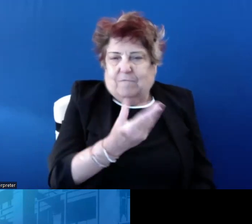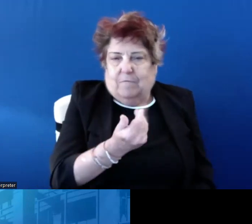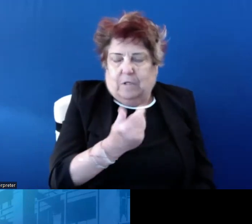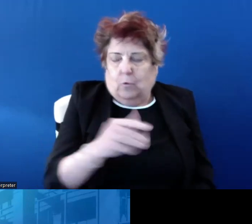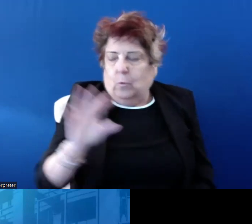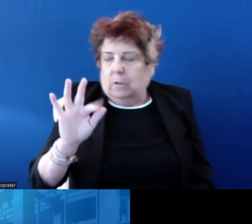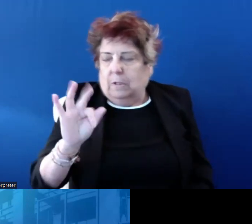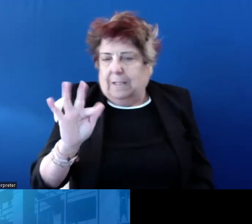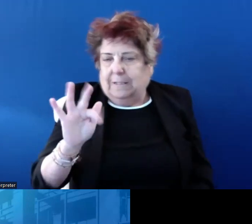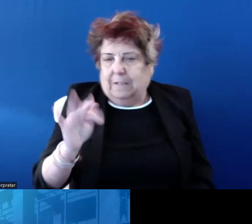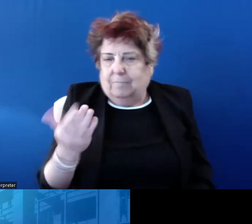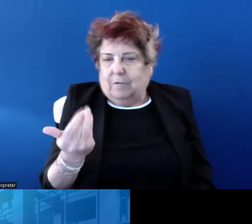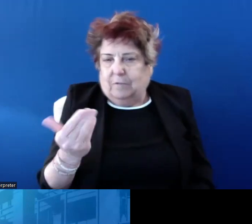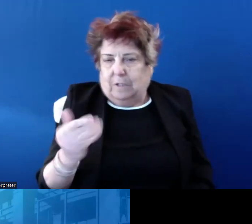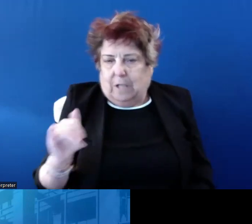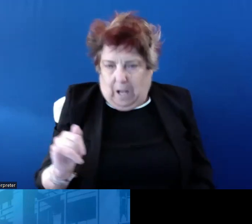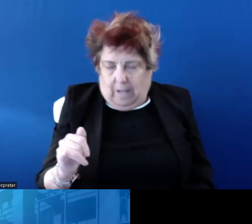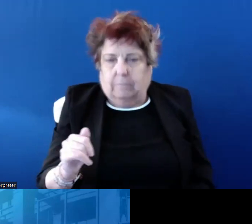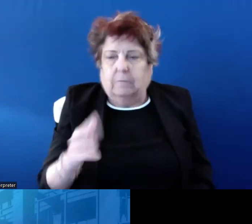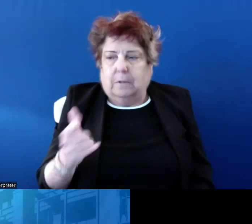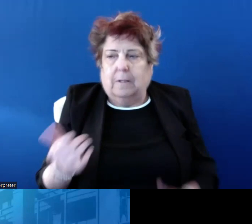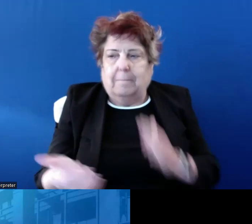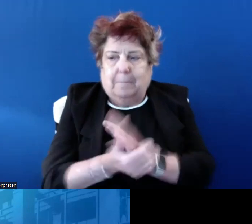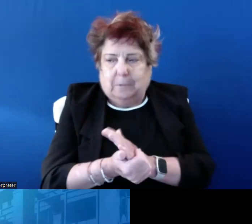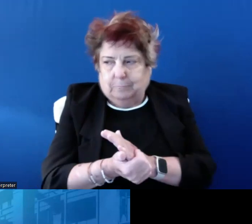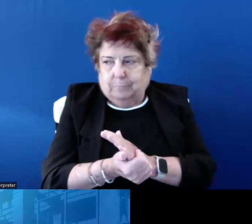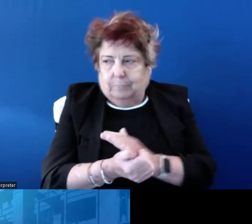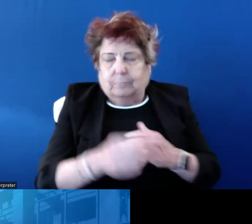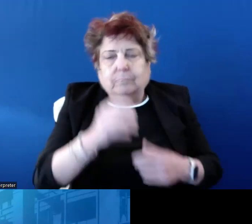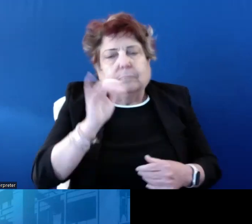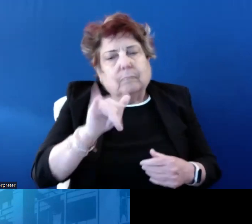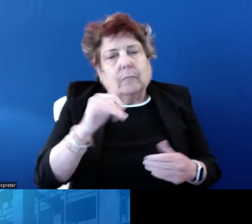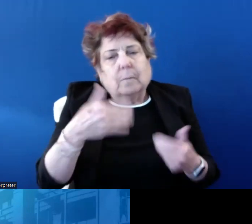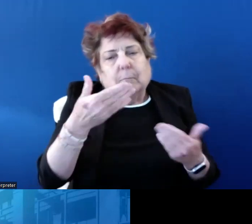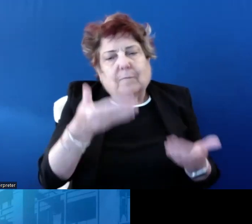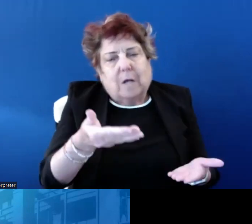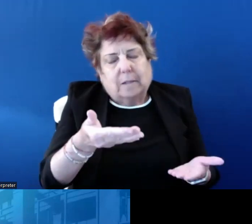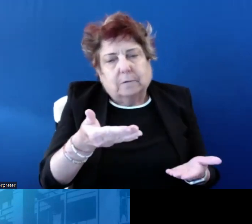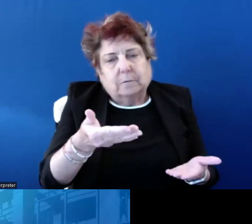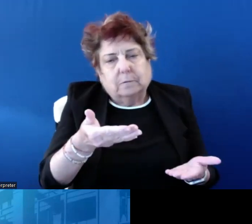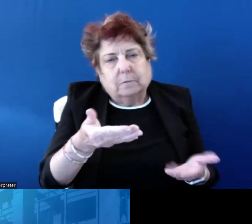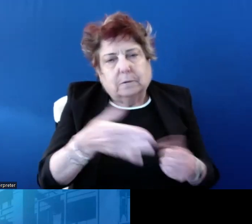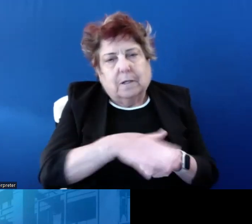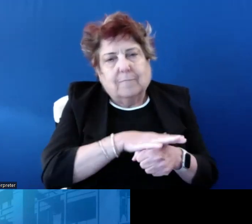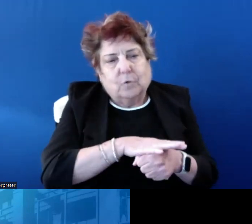state plan amendment that is providing or covering housing related services and supports